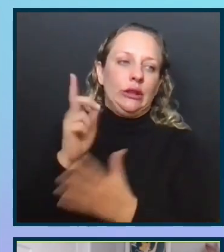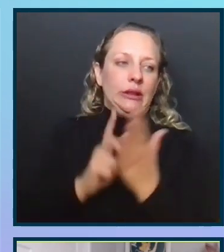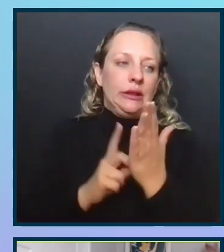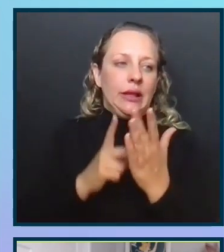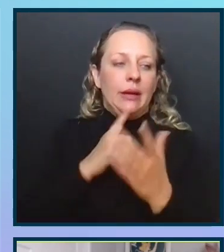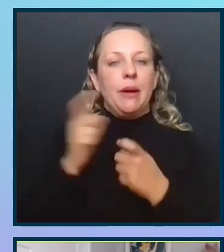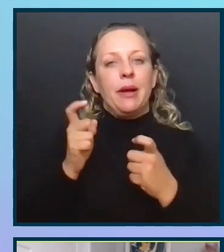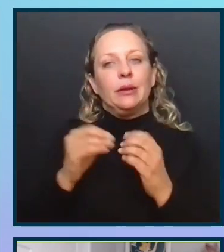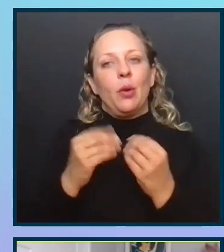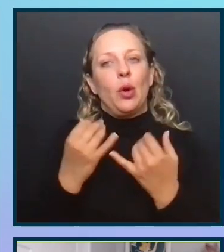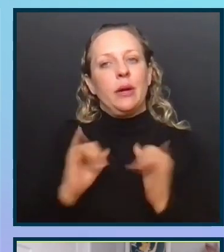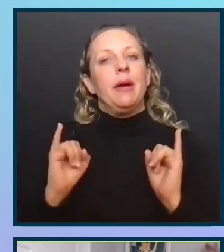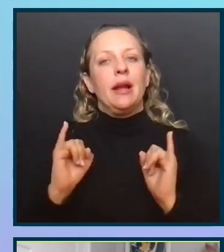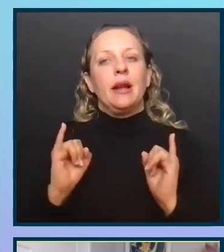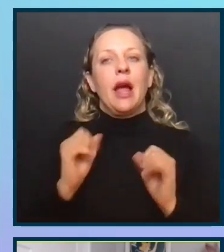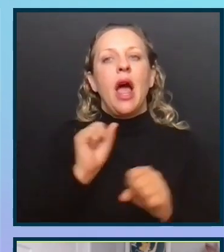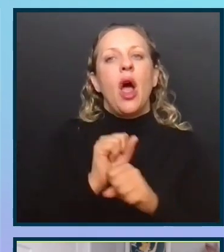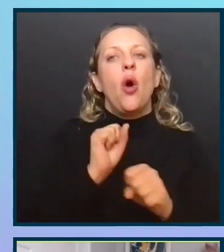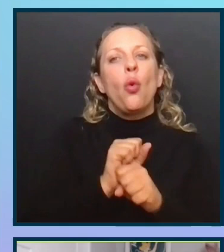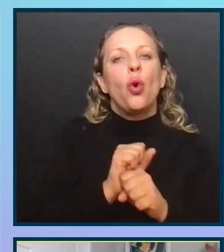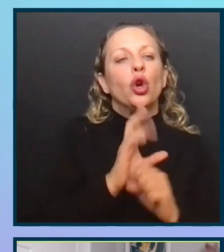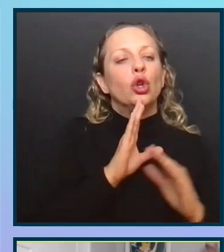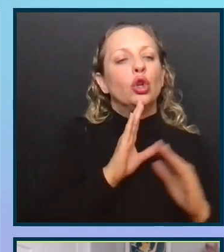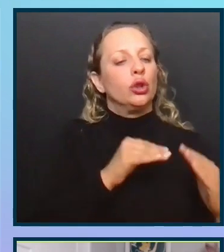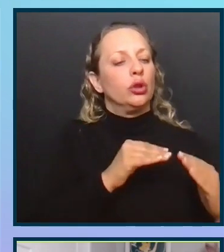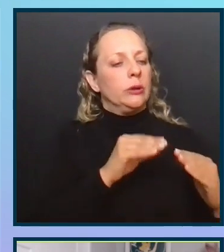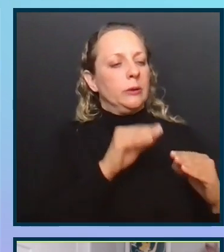to scale accessibility practices into maturity.